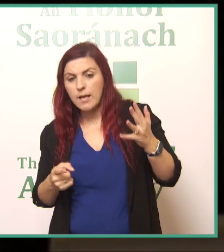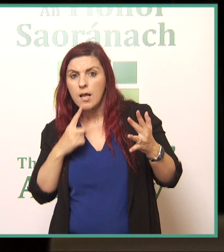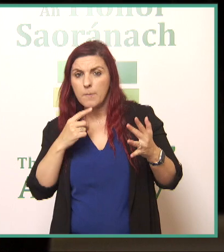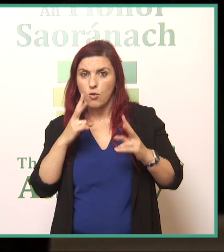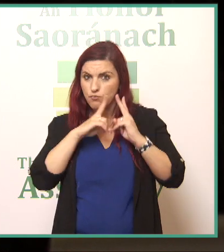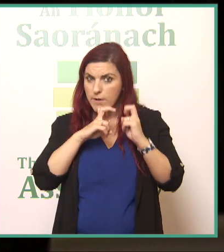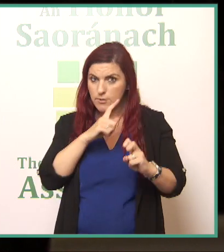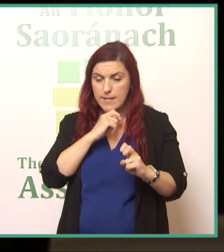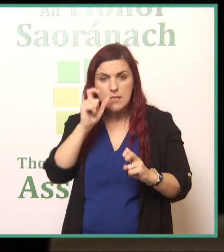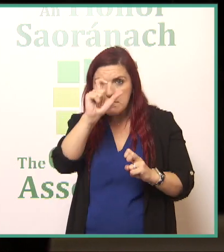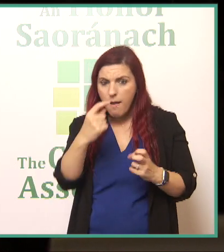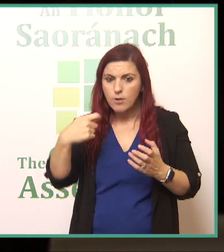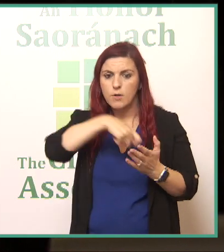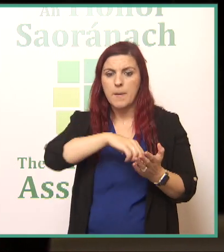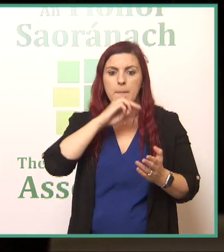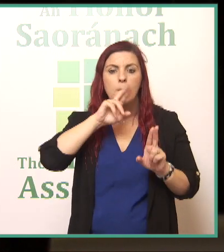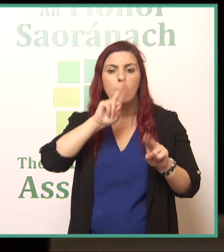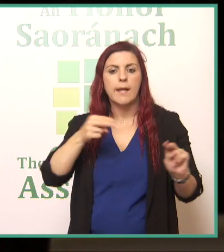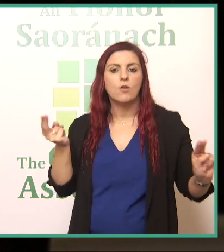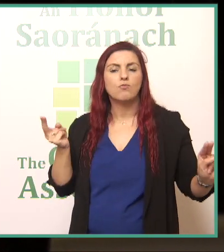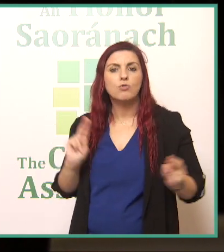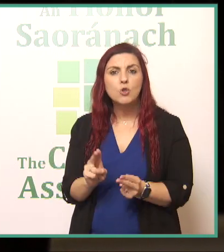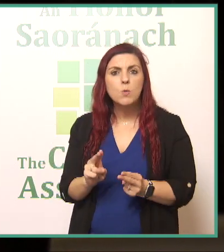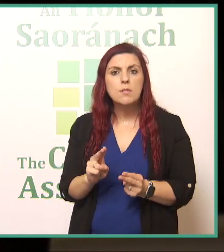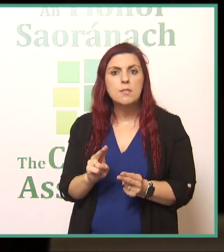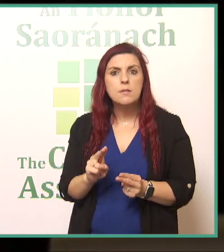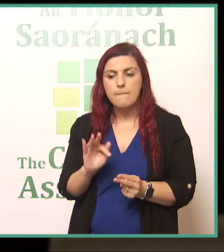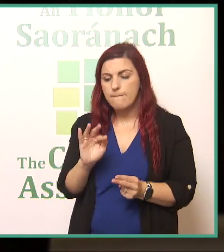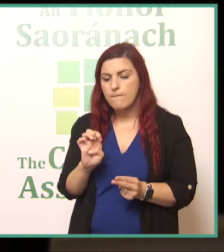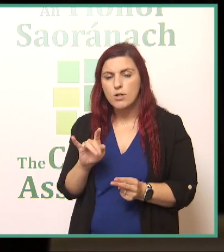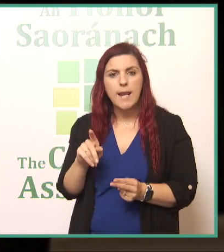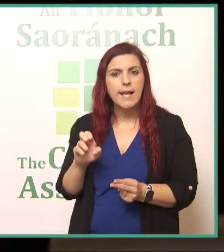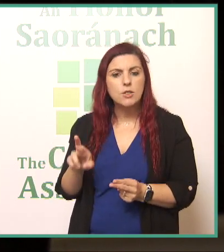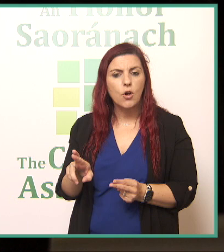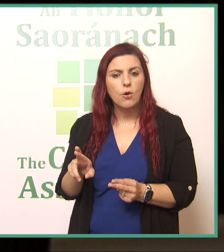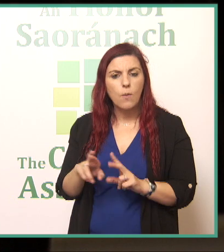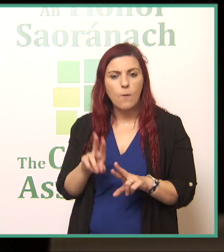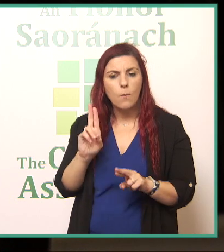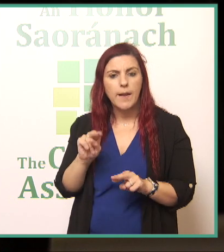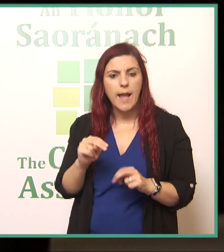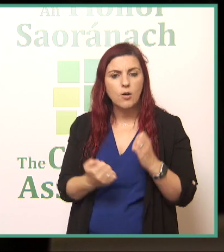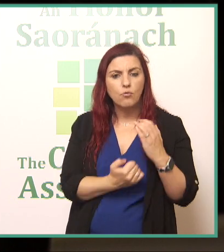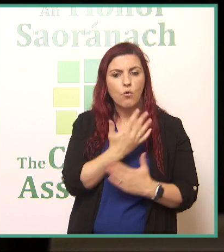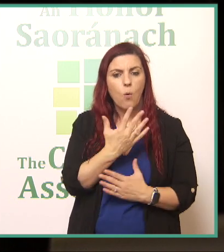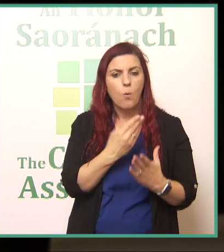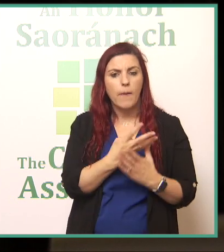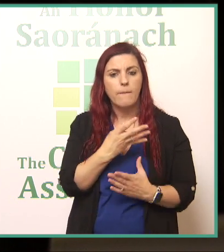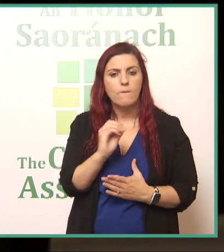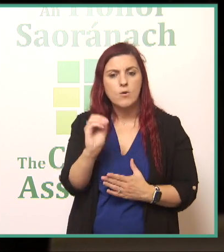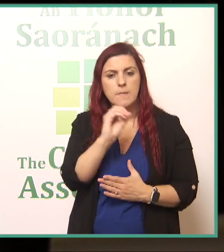reduce our fertilizer nitrogen inputs we can grow as much airbage with 40 of the fertilizer as we're